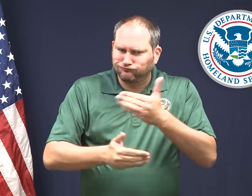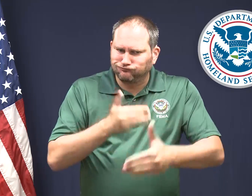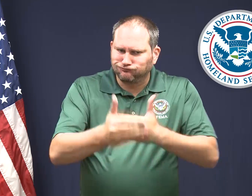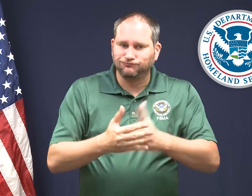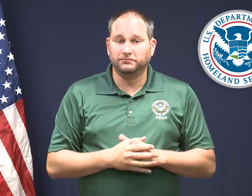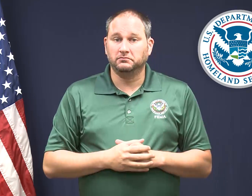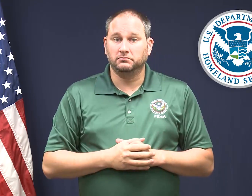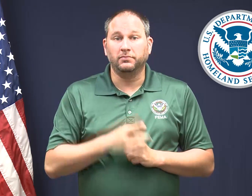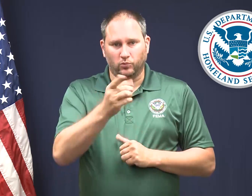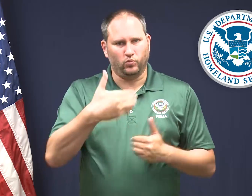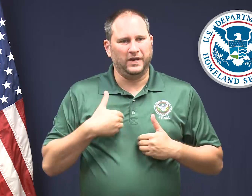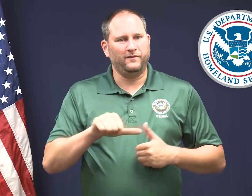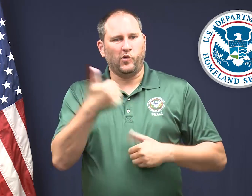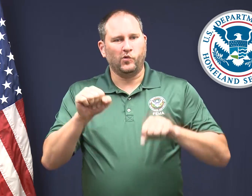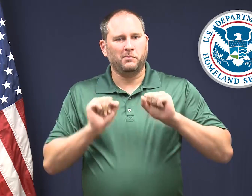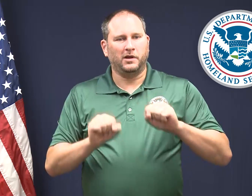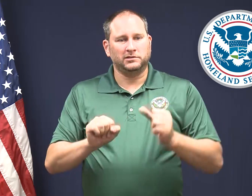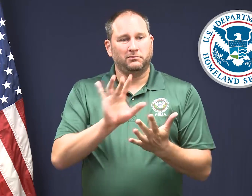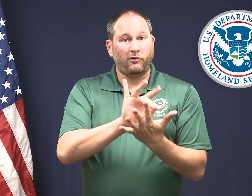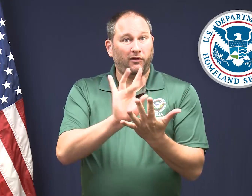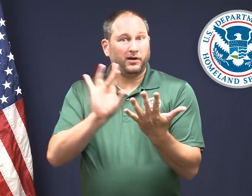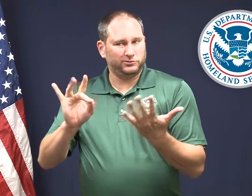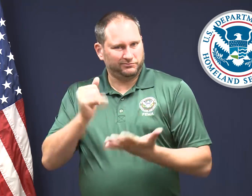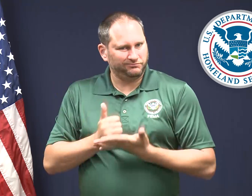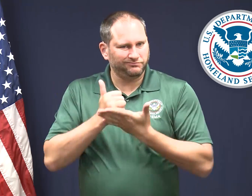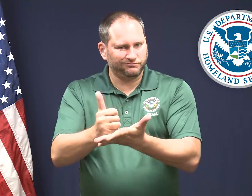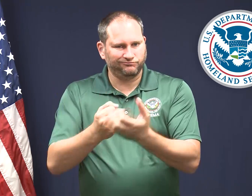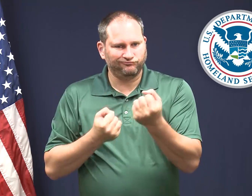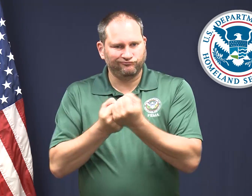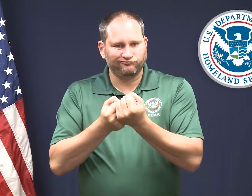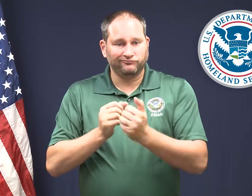moves forward and you have possible options for more help.